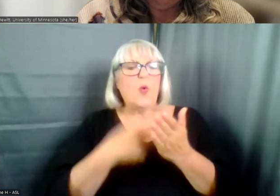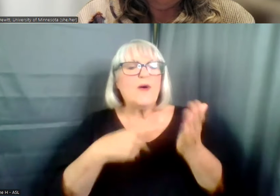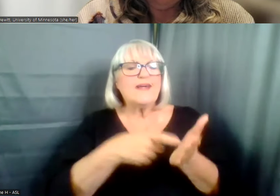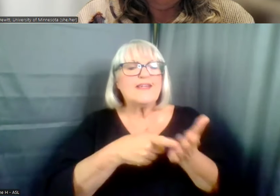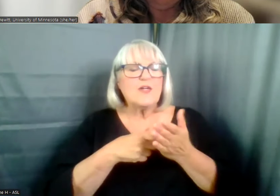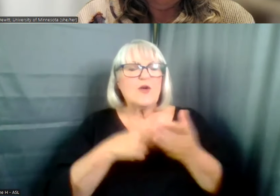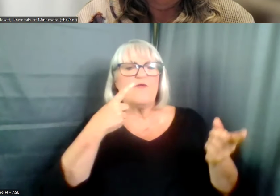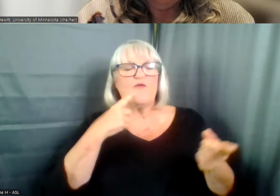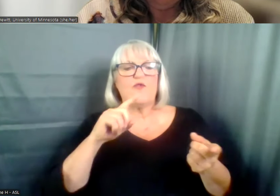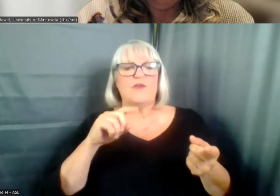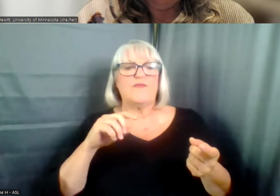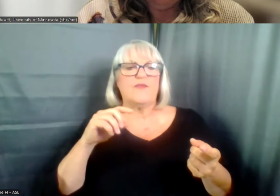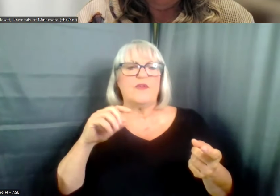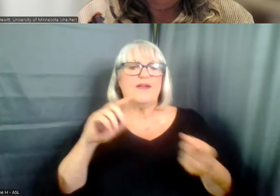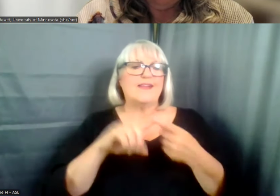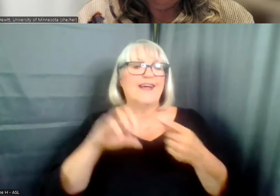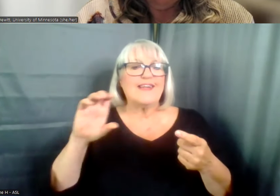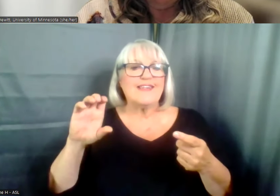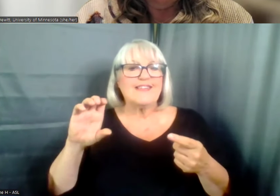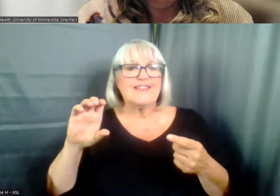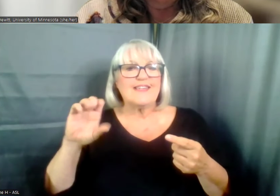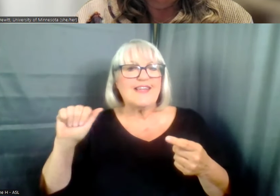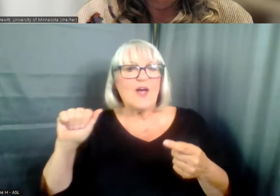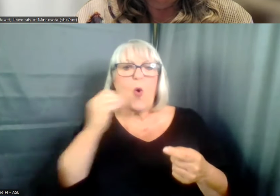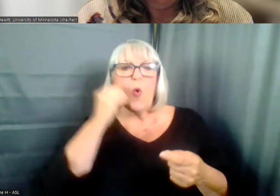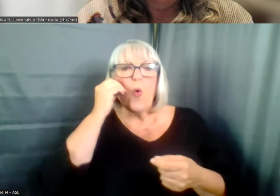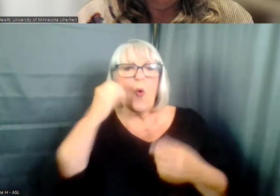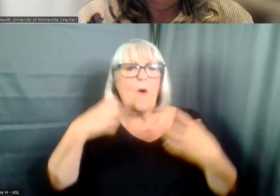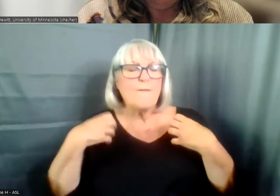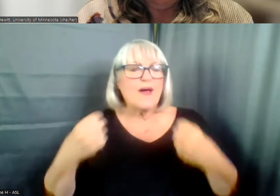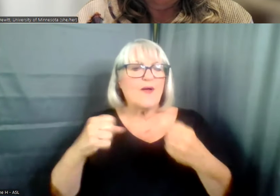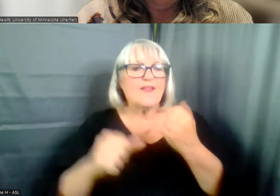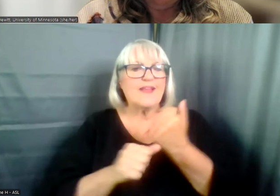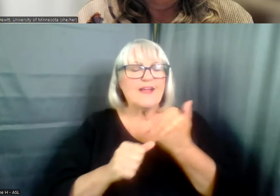CNA's and home health aides and so forth. A number of states including Arkansas,